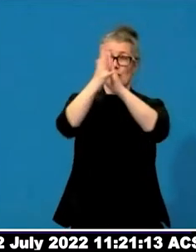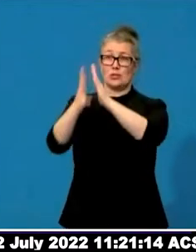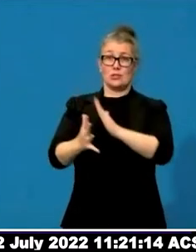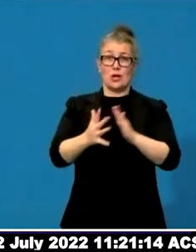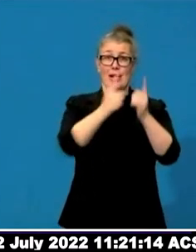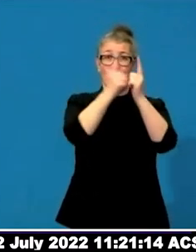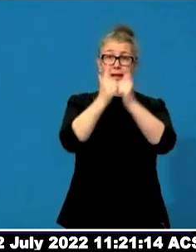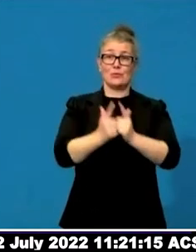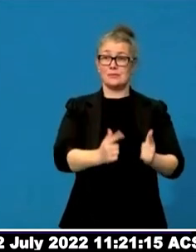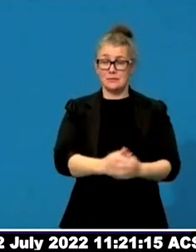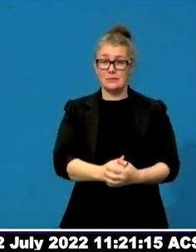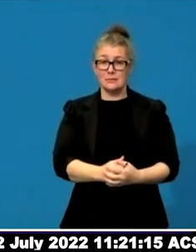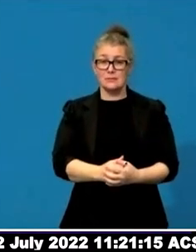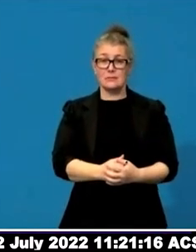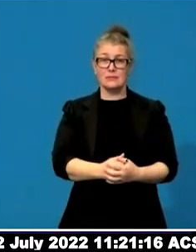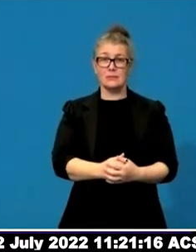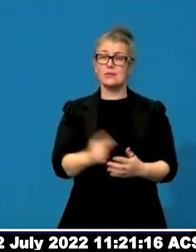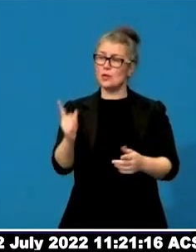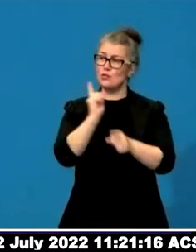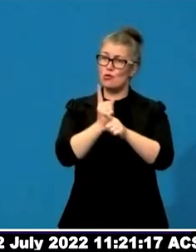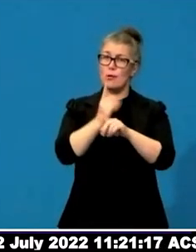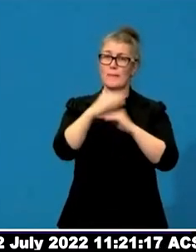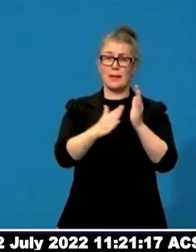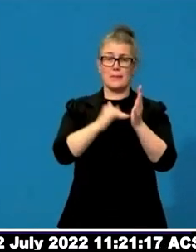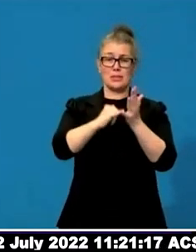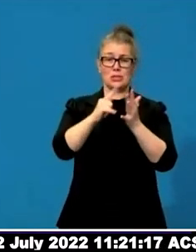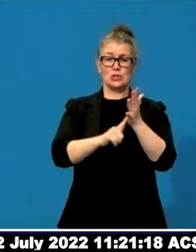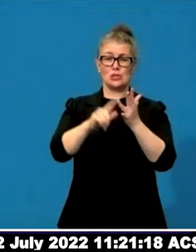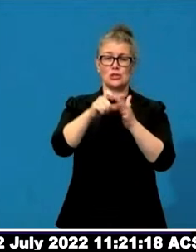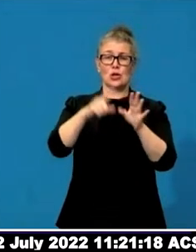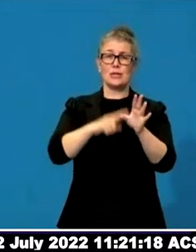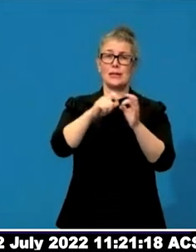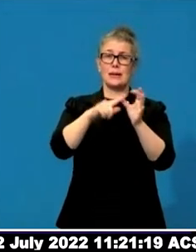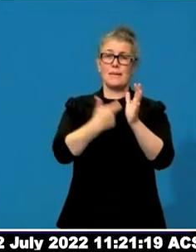to the evidence of Jody Ann Barney, and you know Ms Barny has her own business